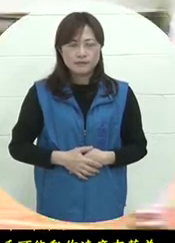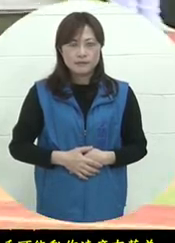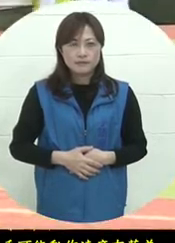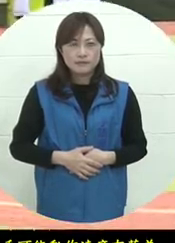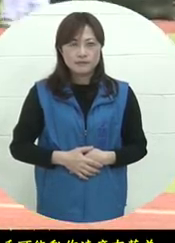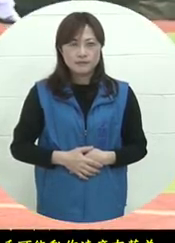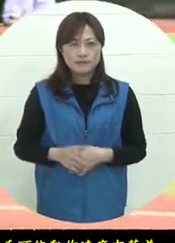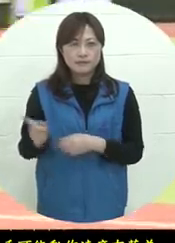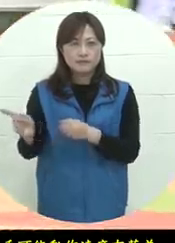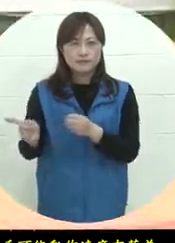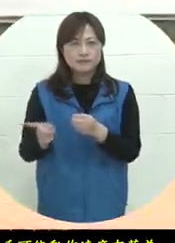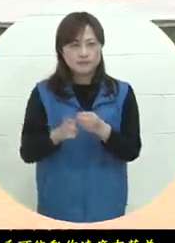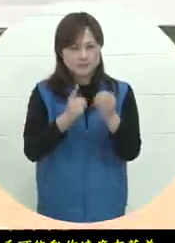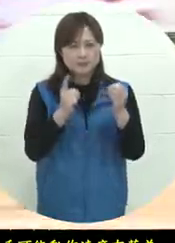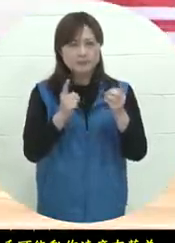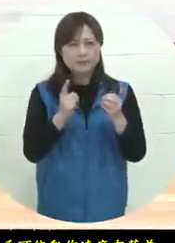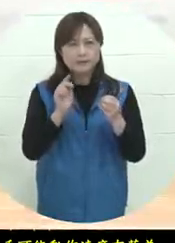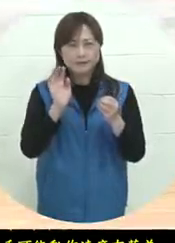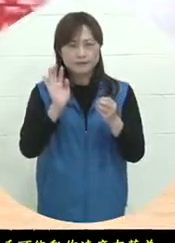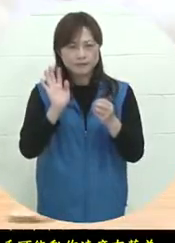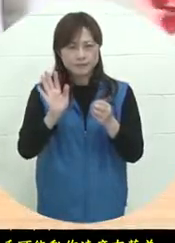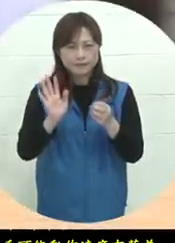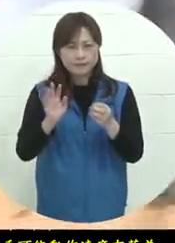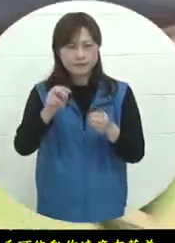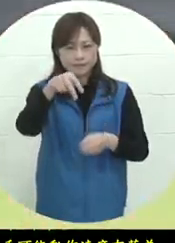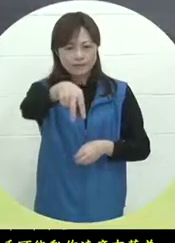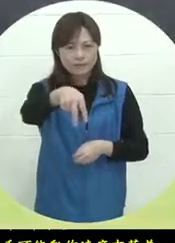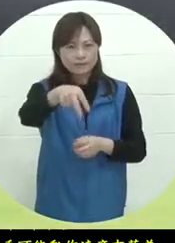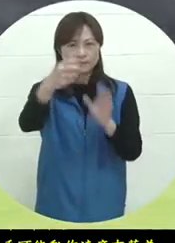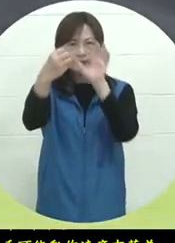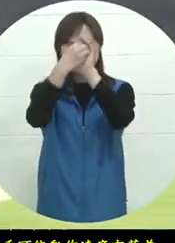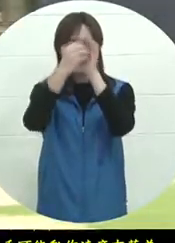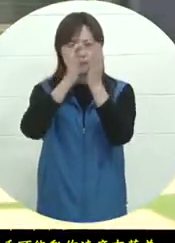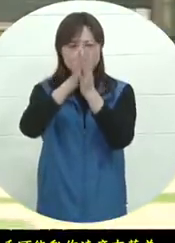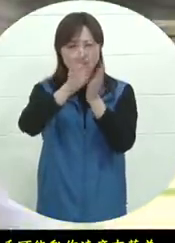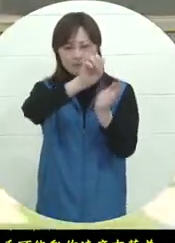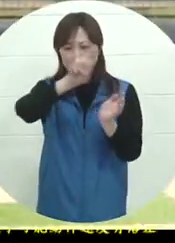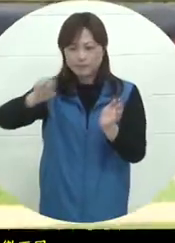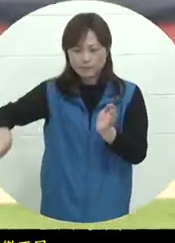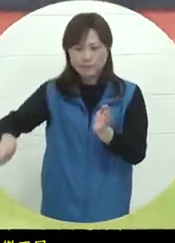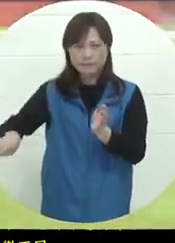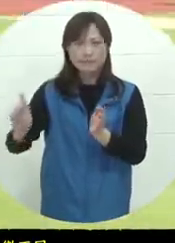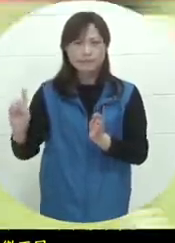The ball barely touched it, and the second hand caught it and passed it to no direction at all. The problem is,